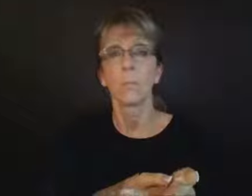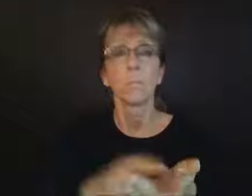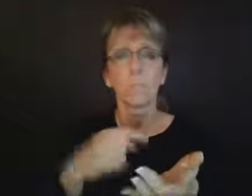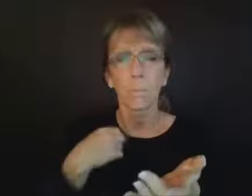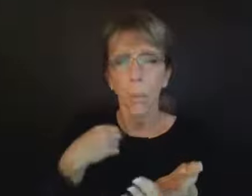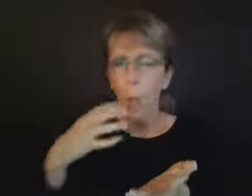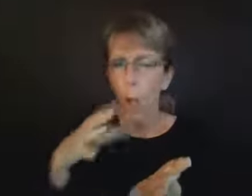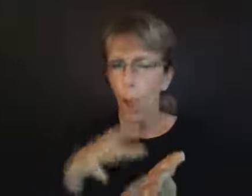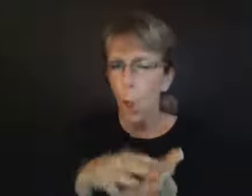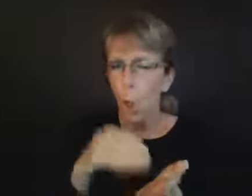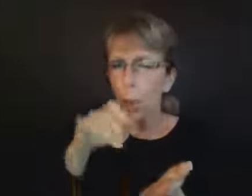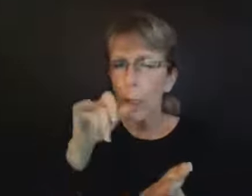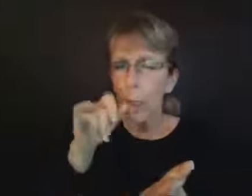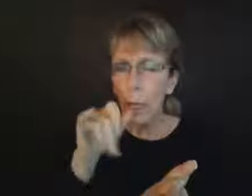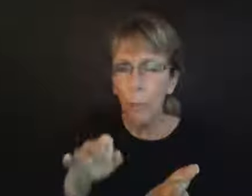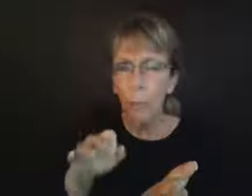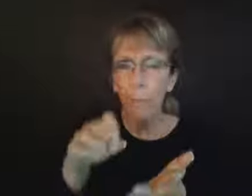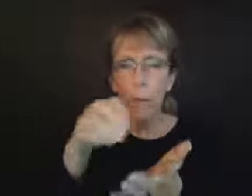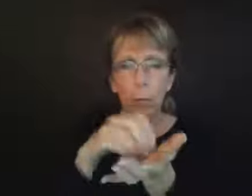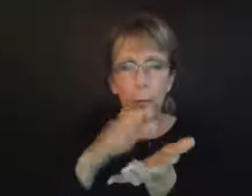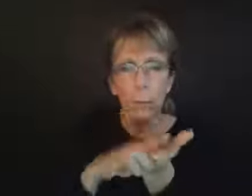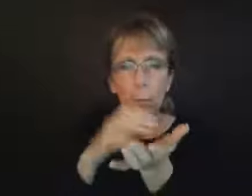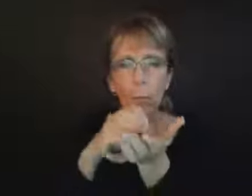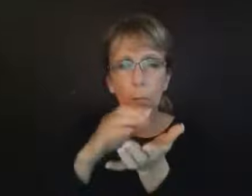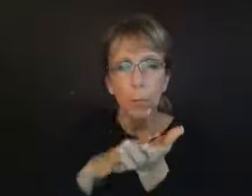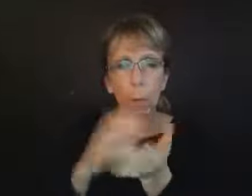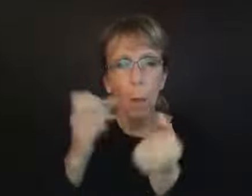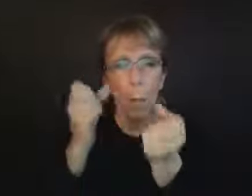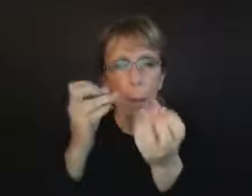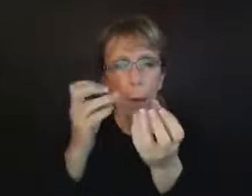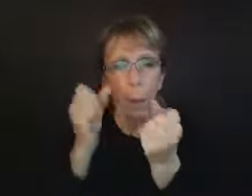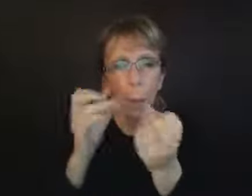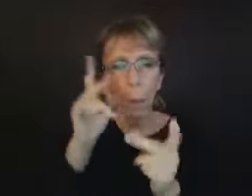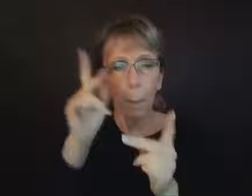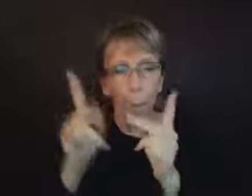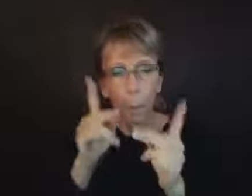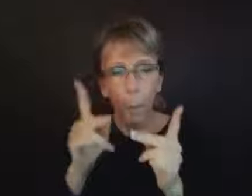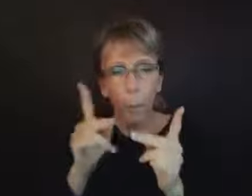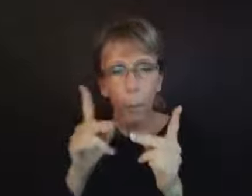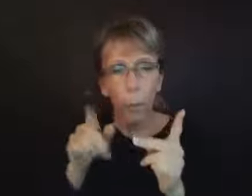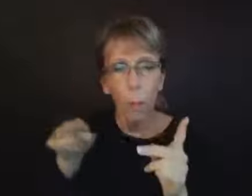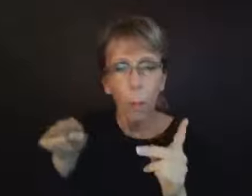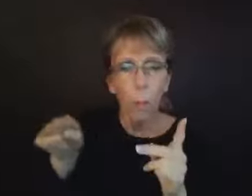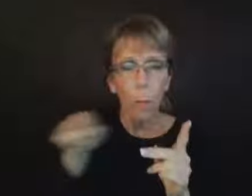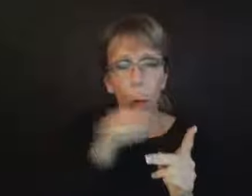I learned that if we were able to register many people,